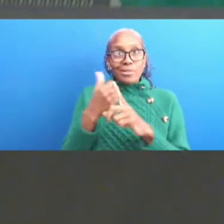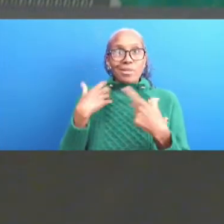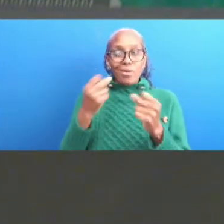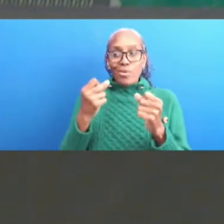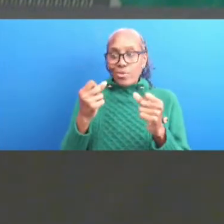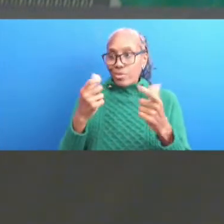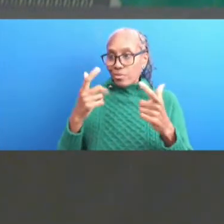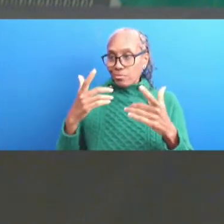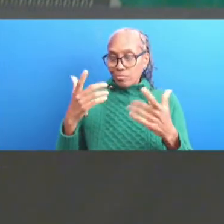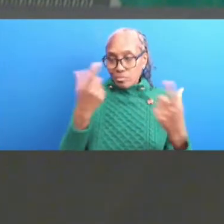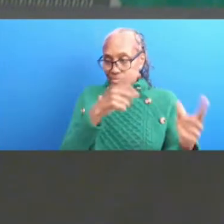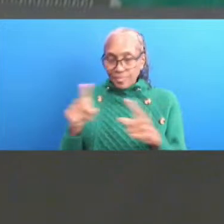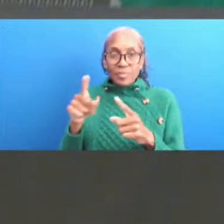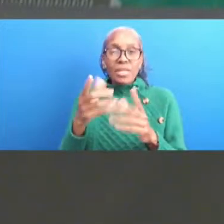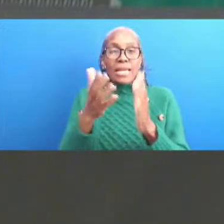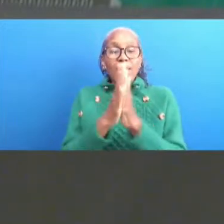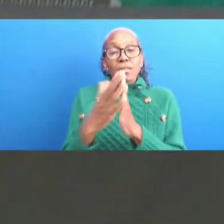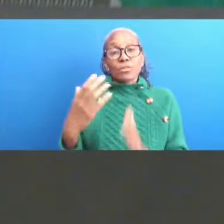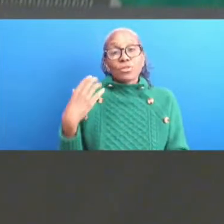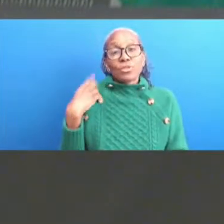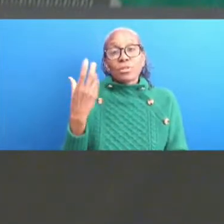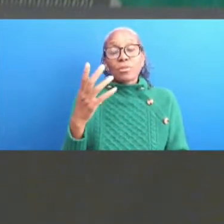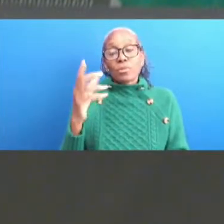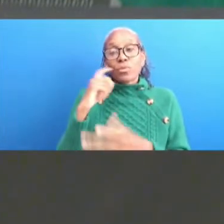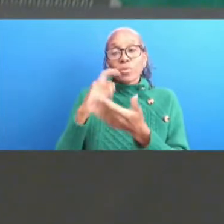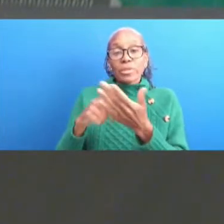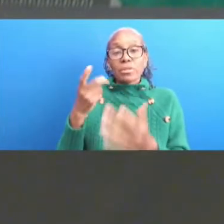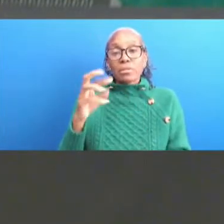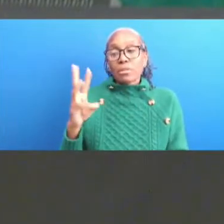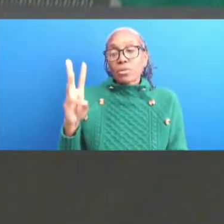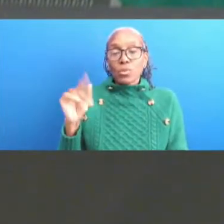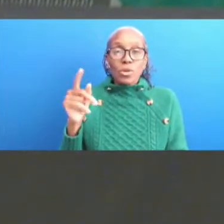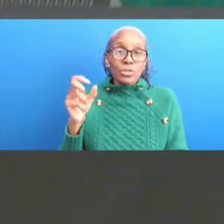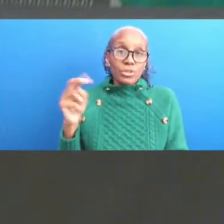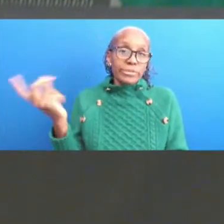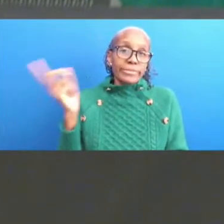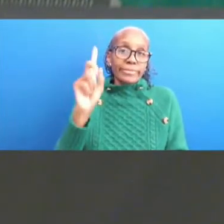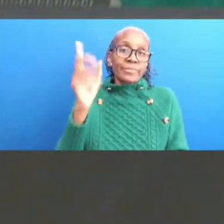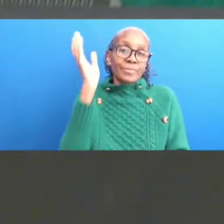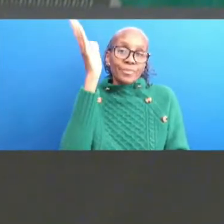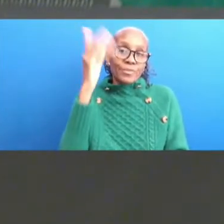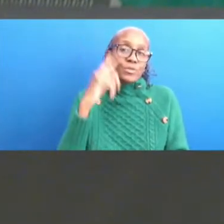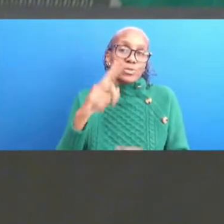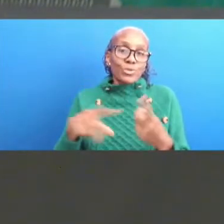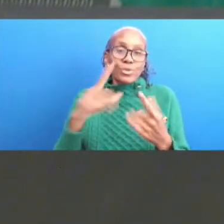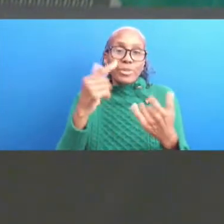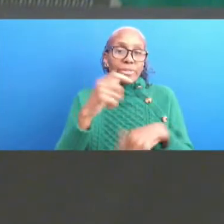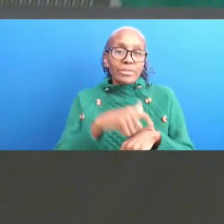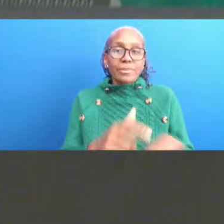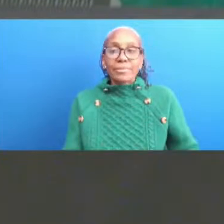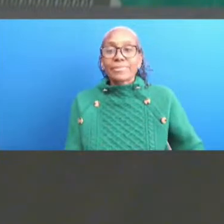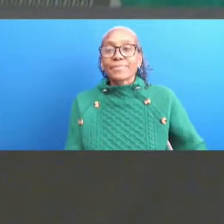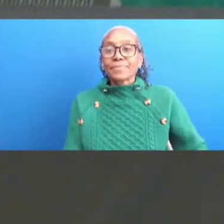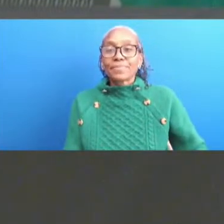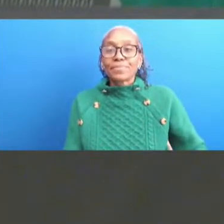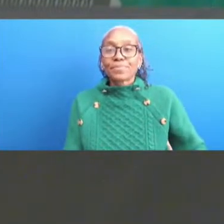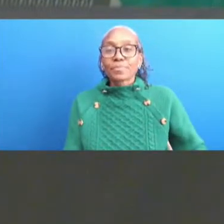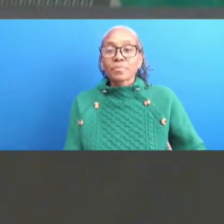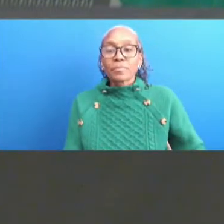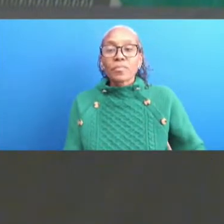COUNTY'S HEALTH AND I'M GOING TO ASK MR. CHAIR THAT YOU